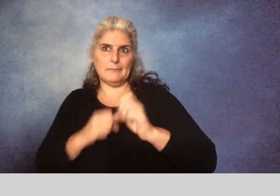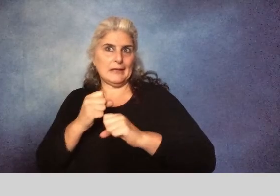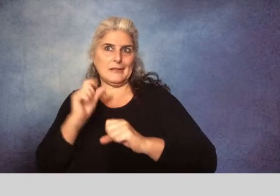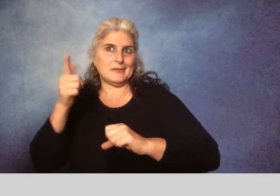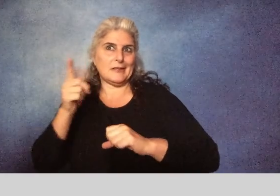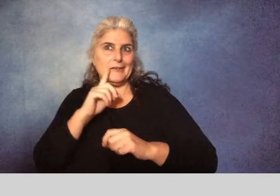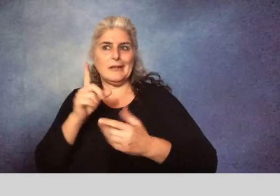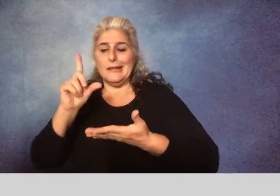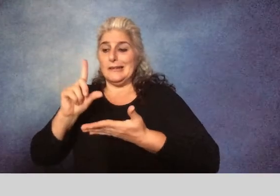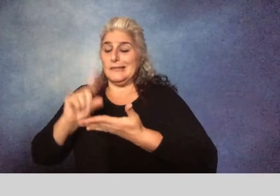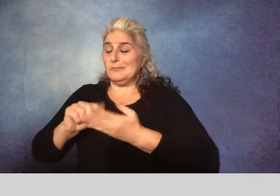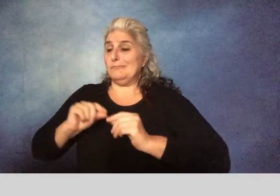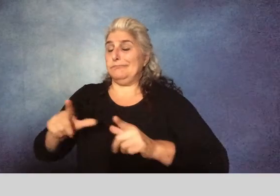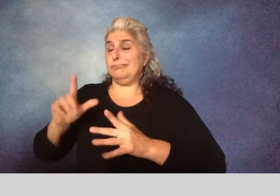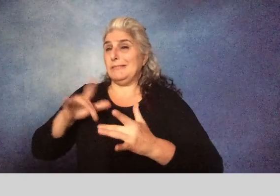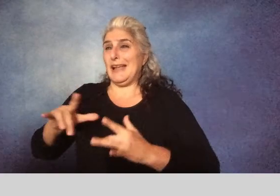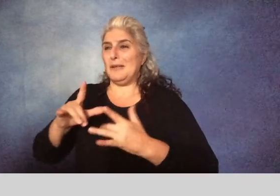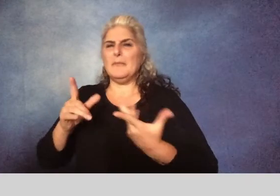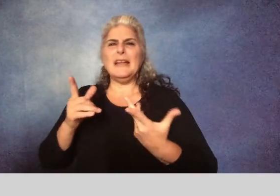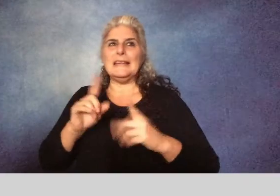So it makes sense that it's further away from the other two.